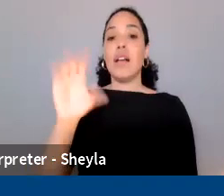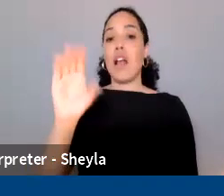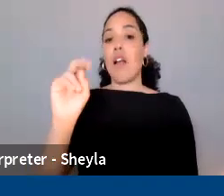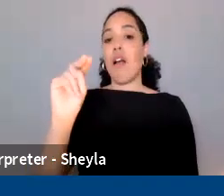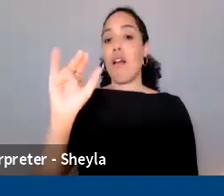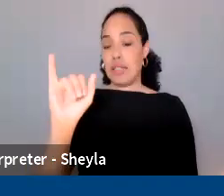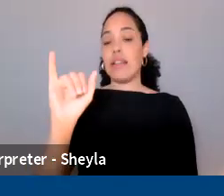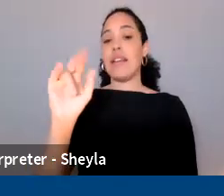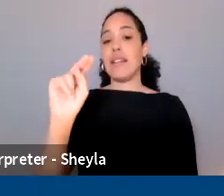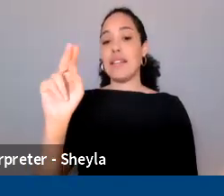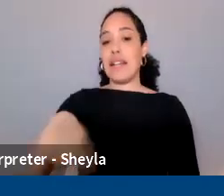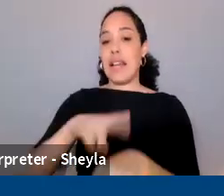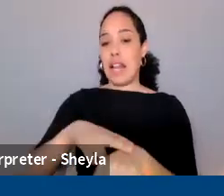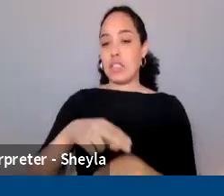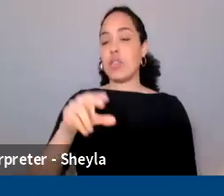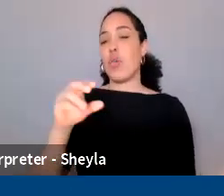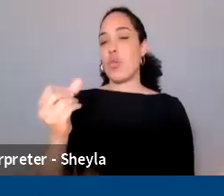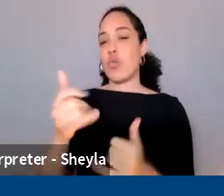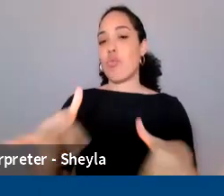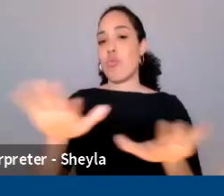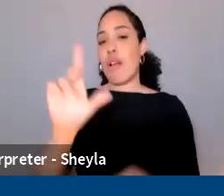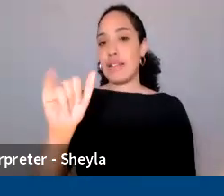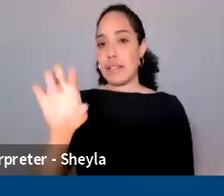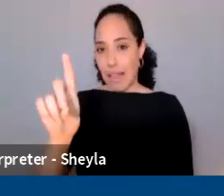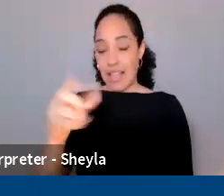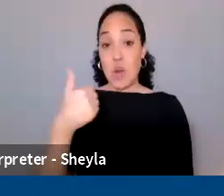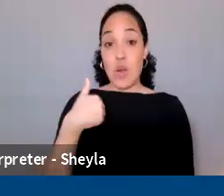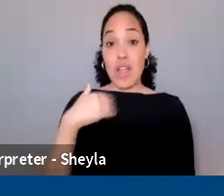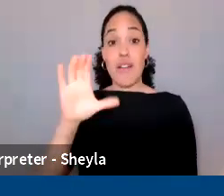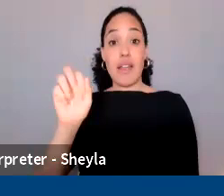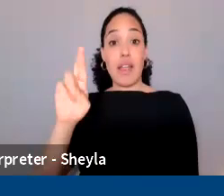speaking to insurance today we have Carol Walker the executive director of the Rocky Mountain